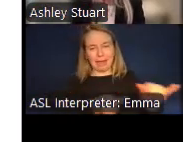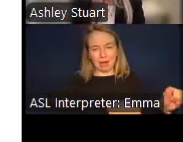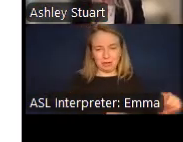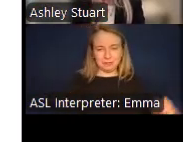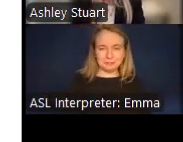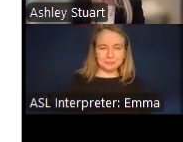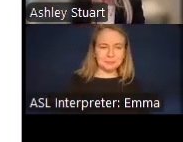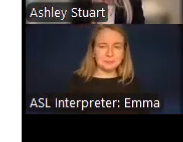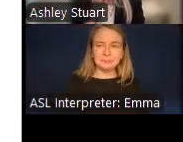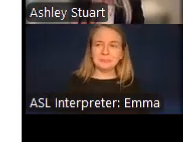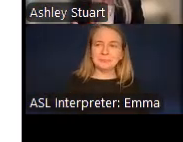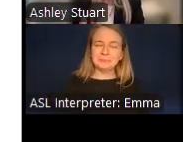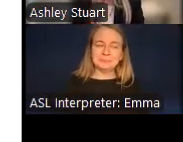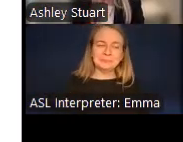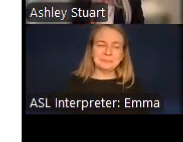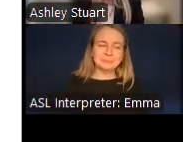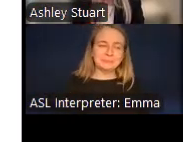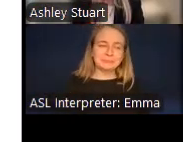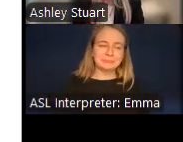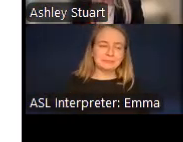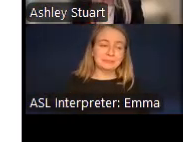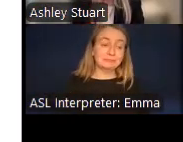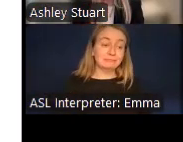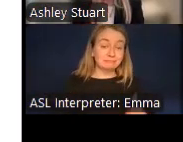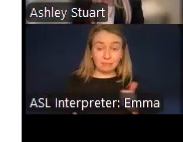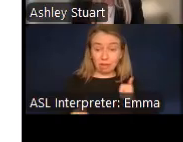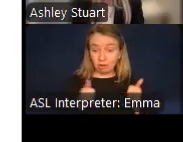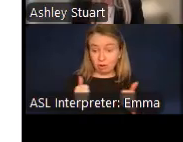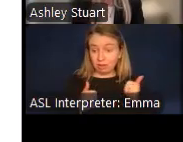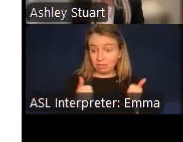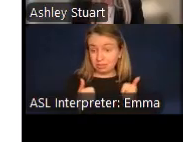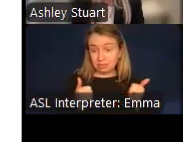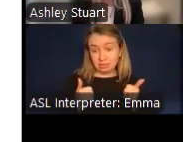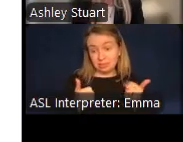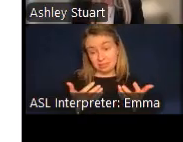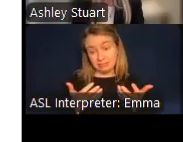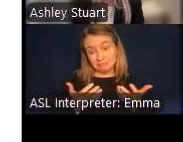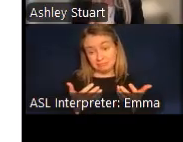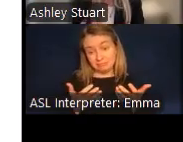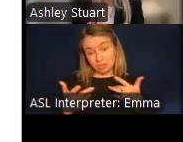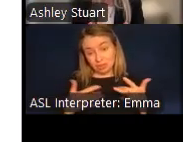And then, of course, aggression also has an additional concern when there are